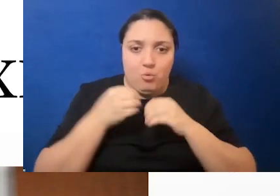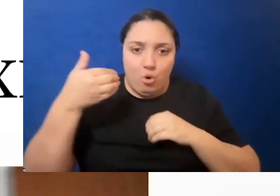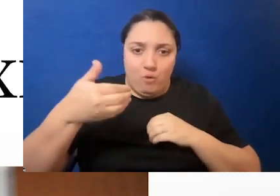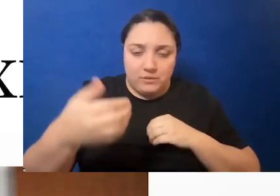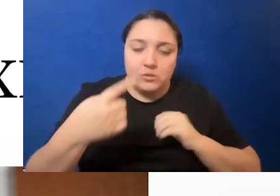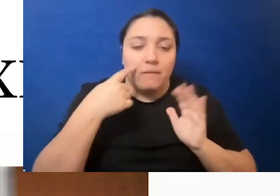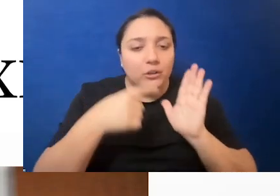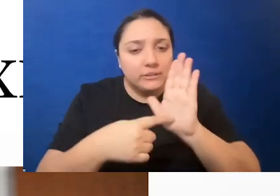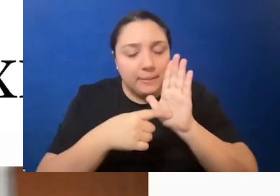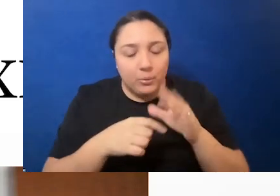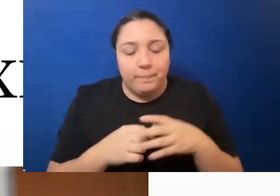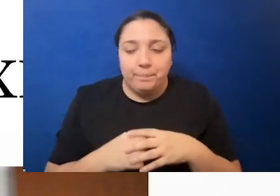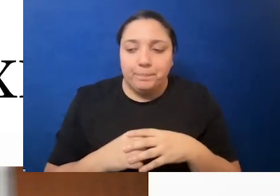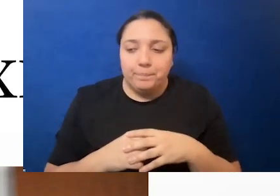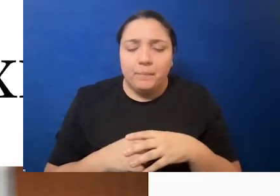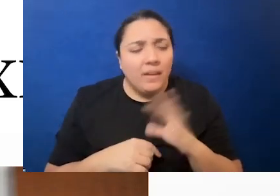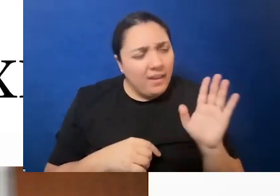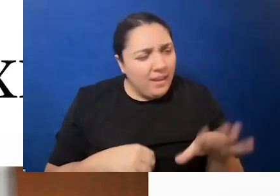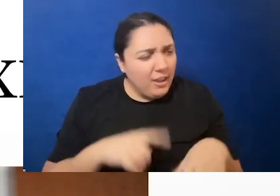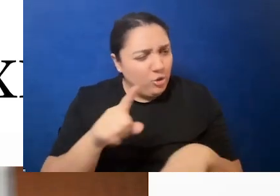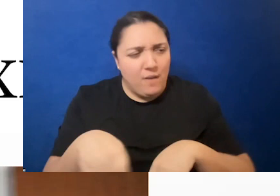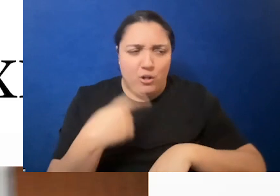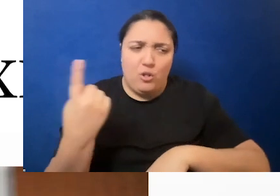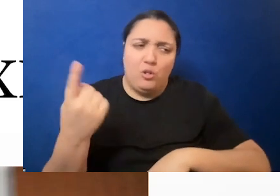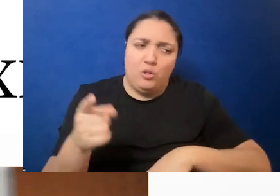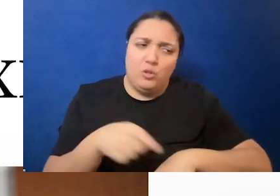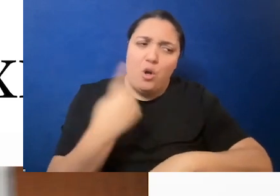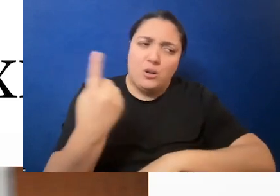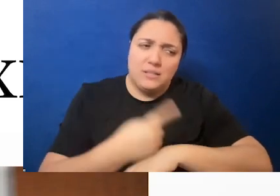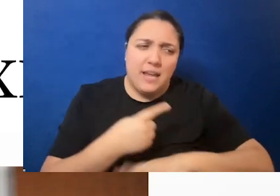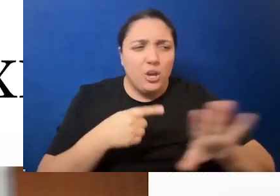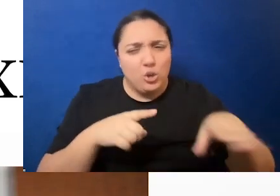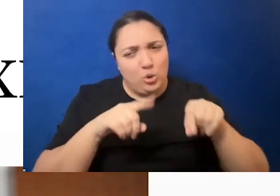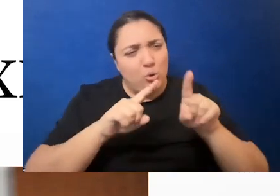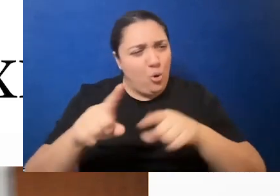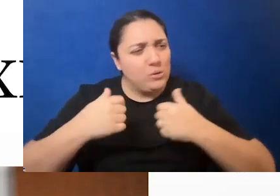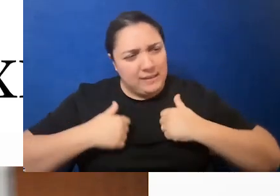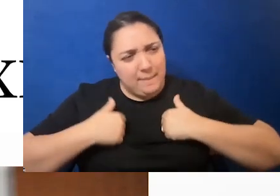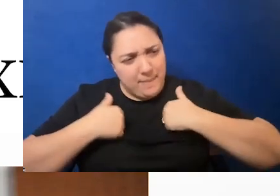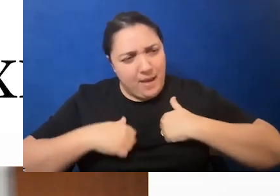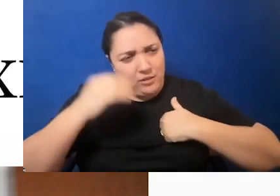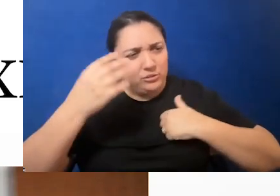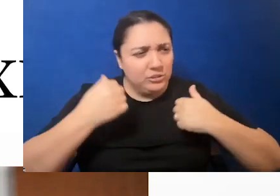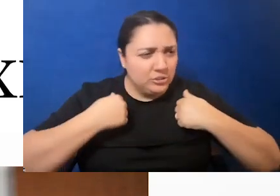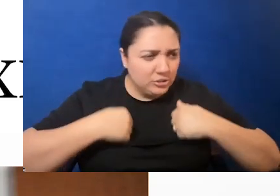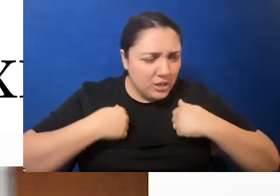WHETHER YOU ARE SUGGESTING YOU HAVE HAD A LONG DAY, TAKE A BATH